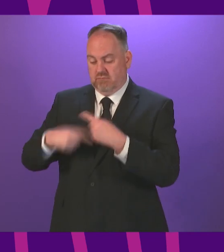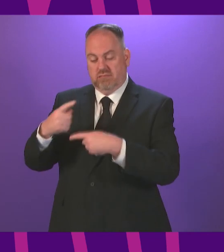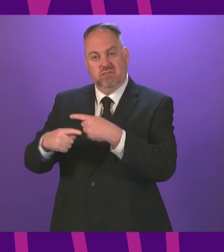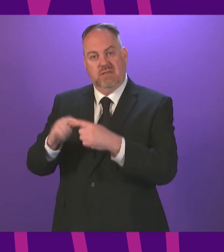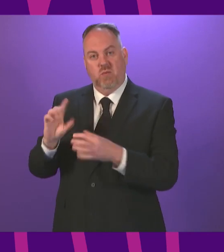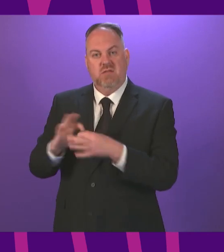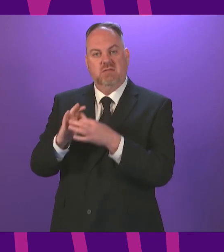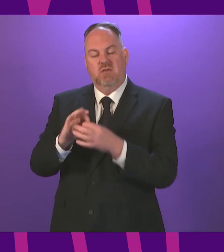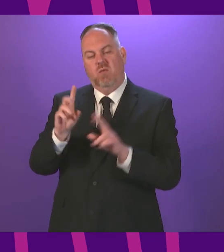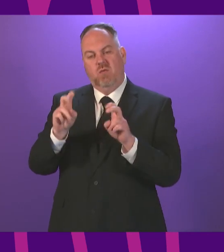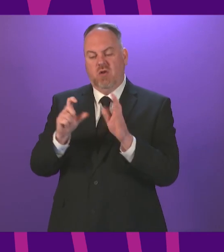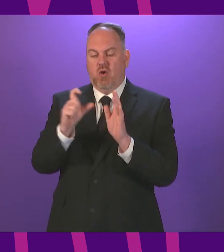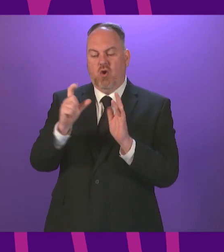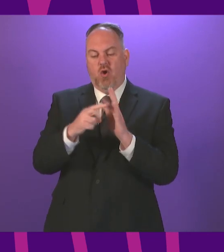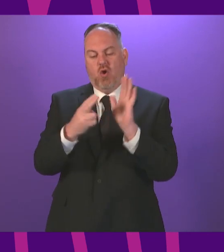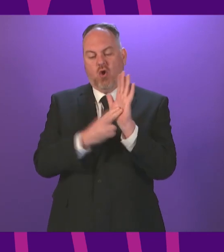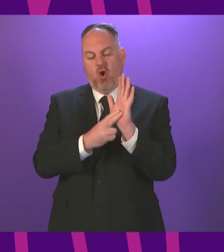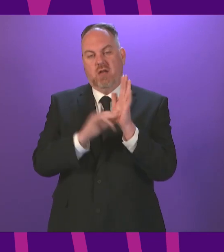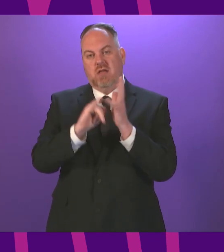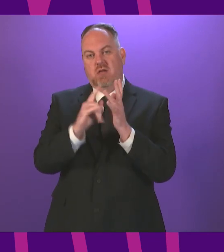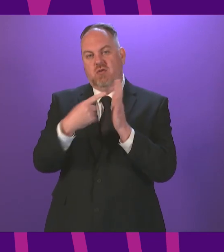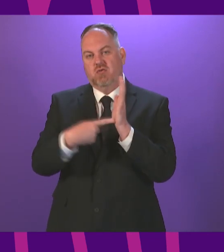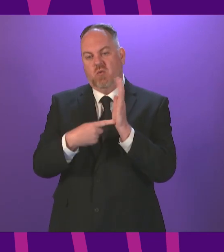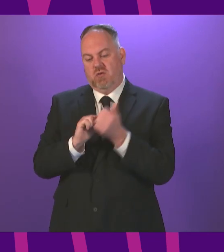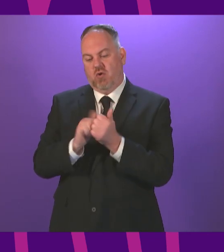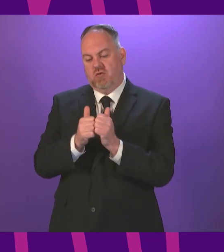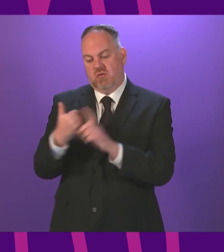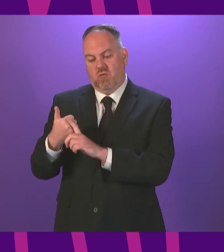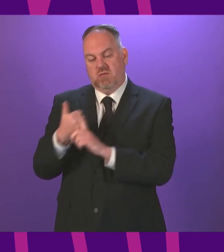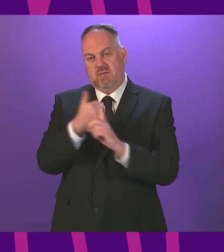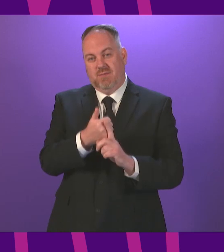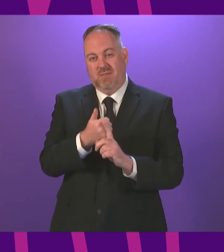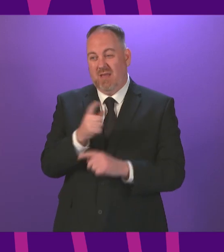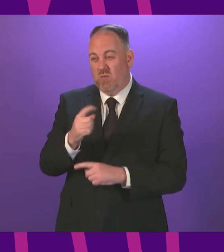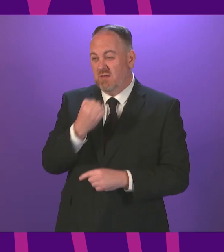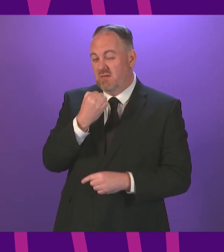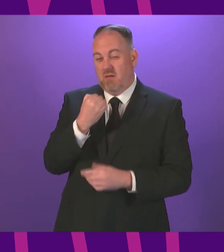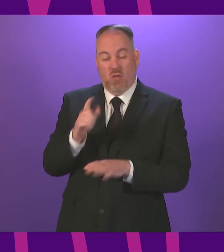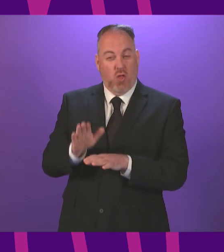As has been much noted in recent days, he became the longest-serving consort in British history.